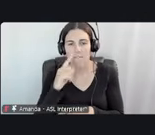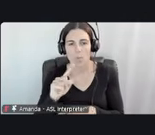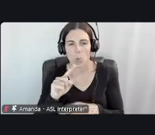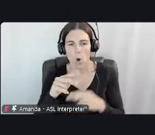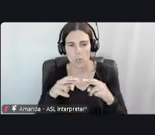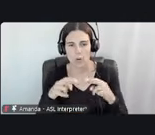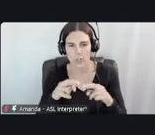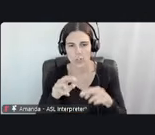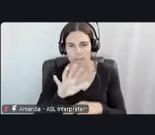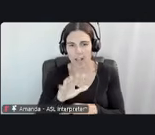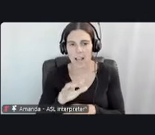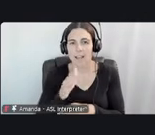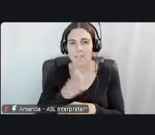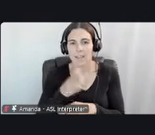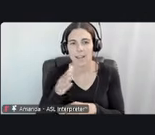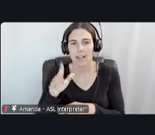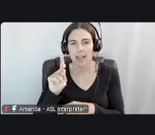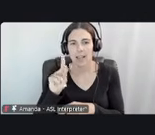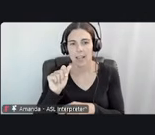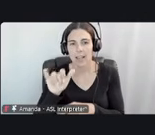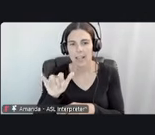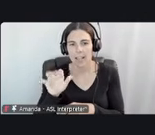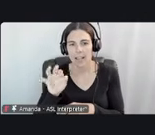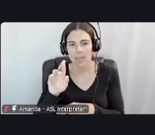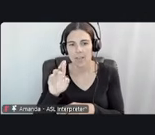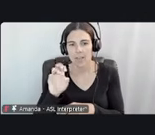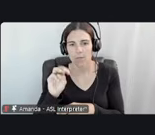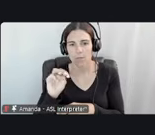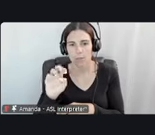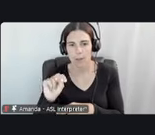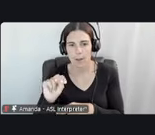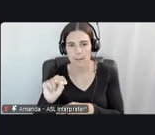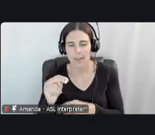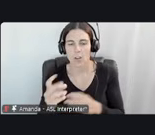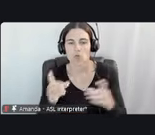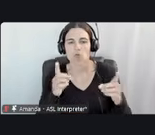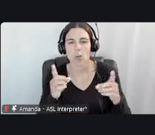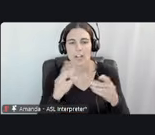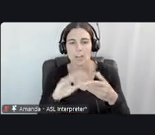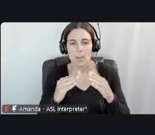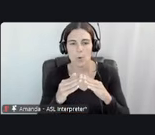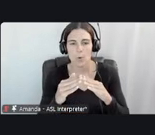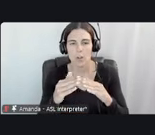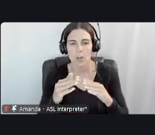who is our interim director of community and tribal engagement. And then we have a whole host